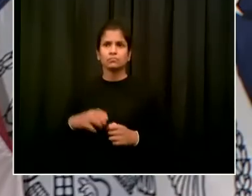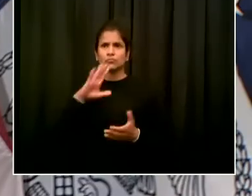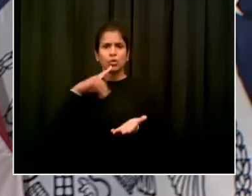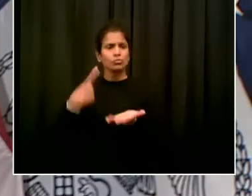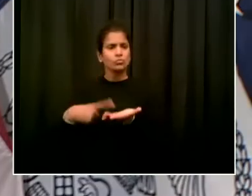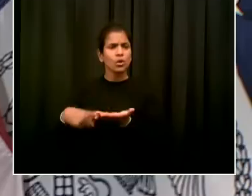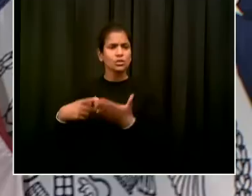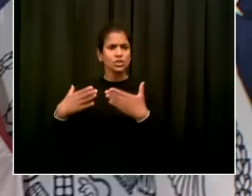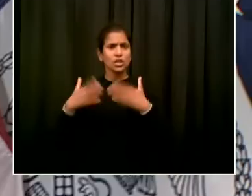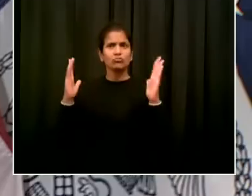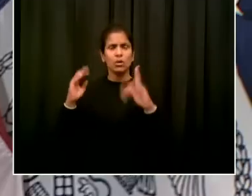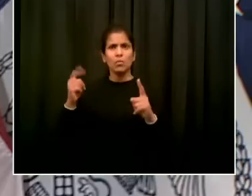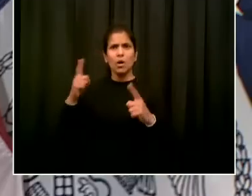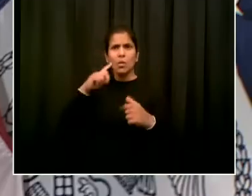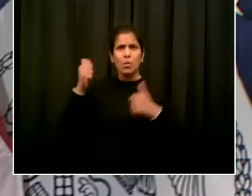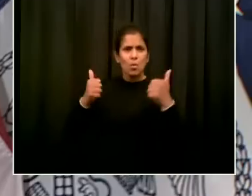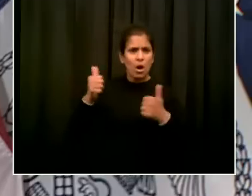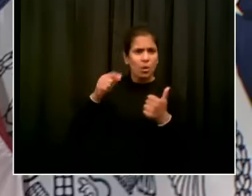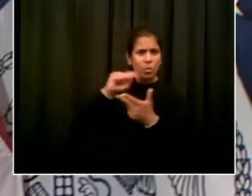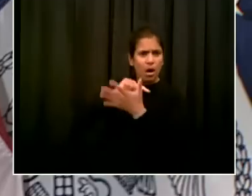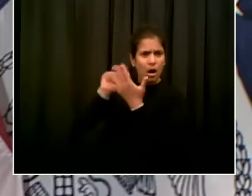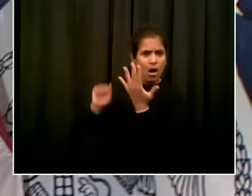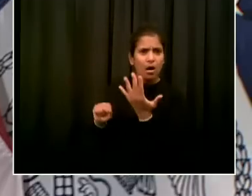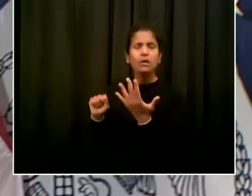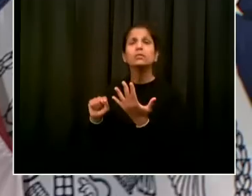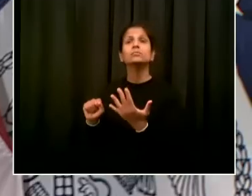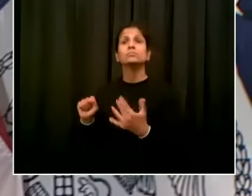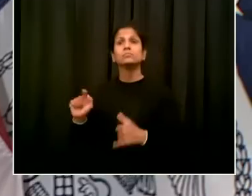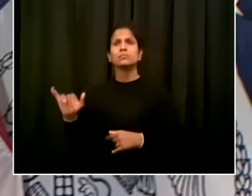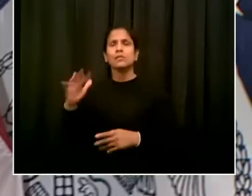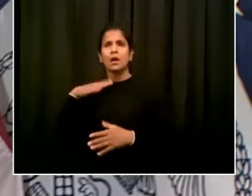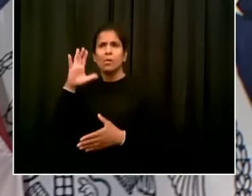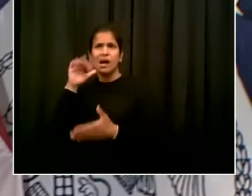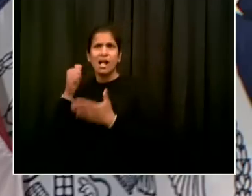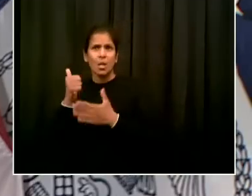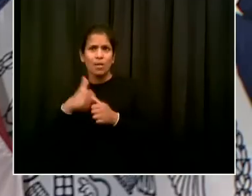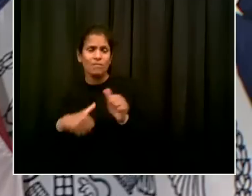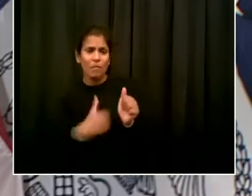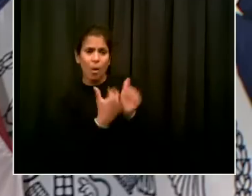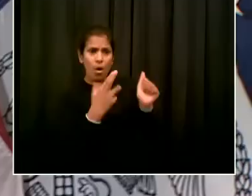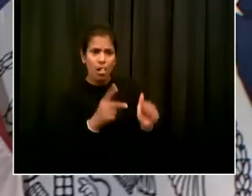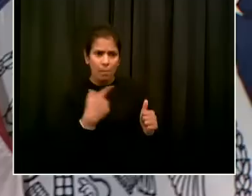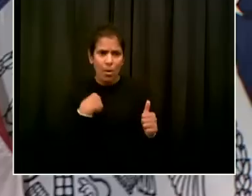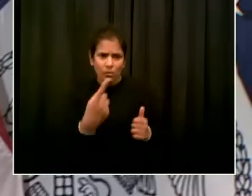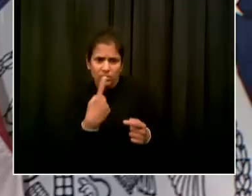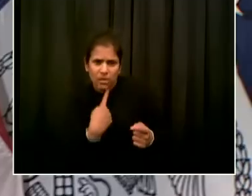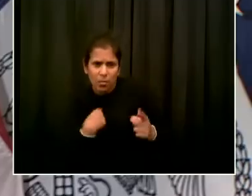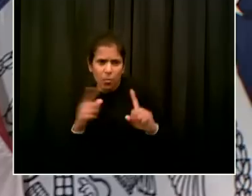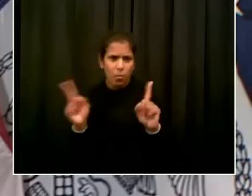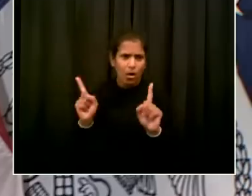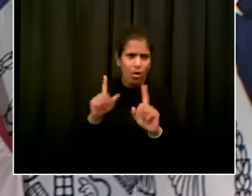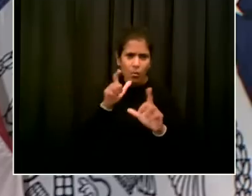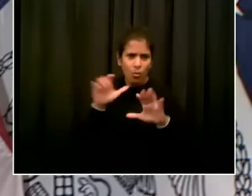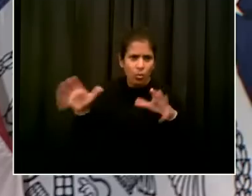SPSPECIFFIC INSTANCES WE CAN TRACE THEM BACK AND UNDERSTAND EXACTLY WHAAT